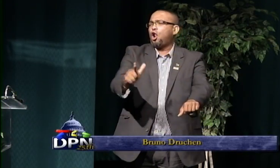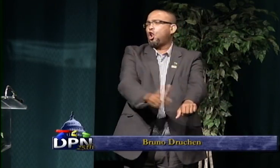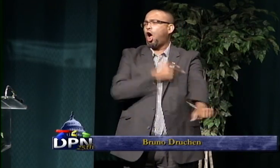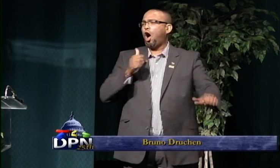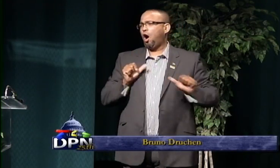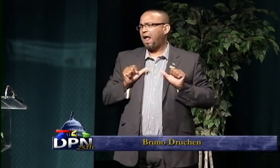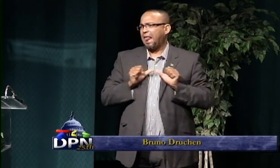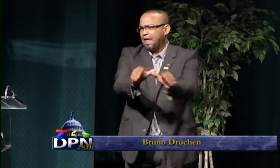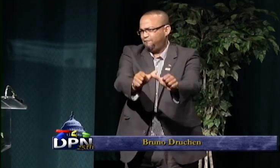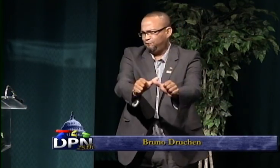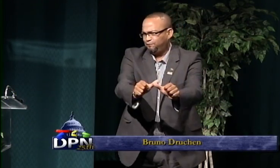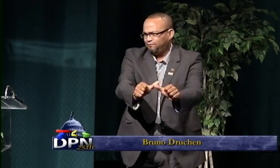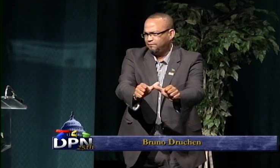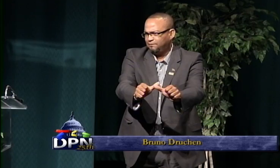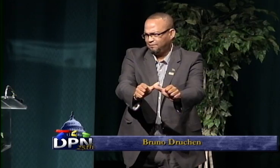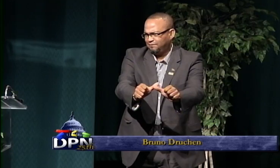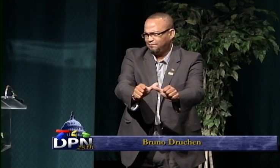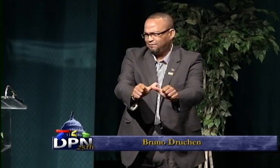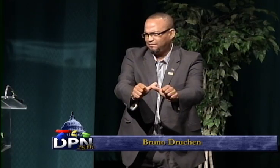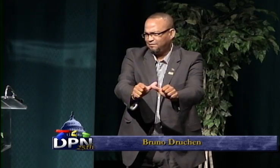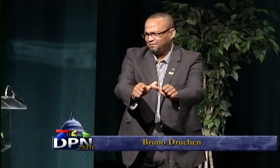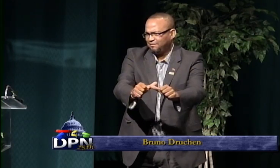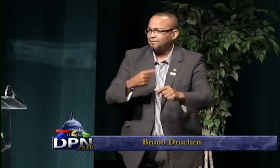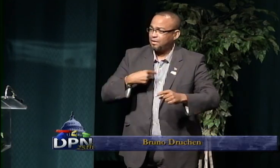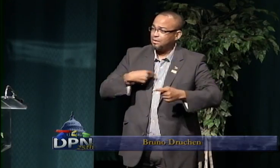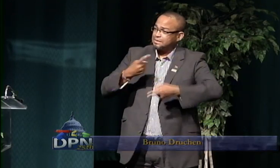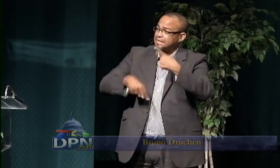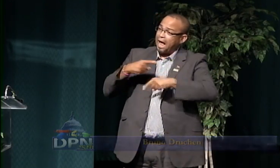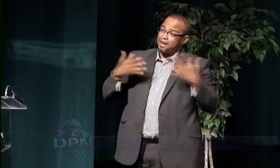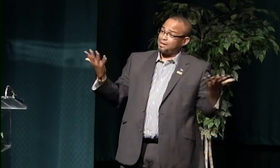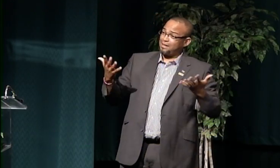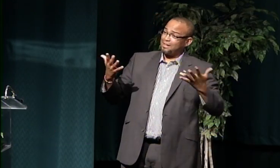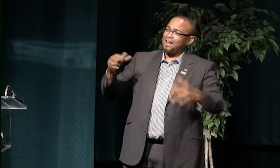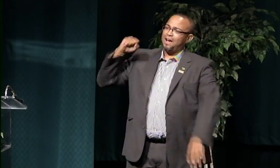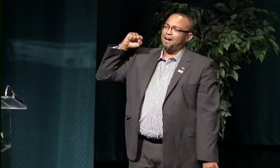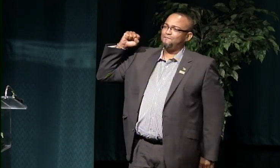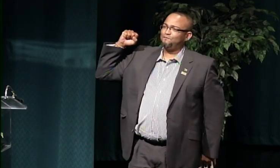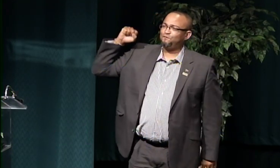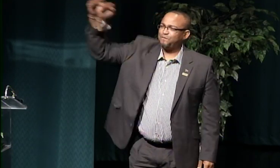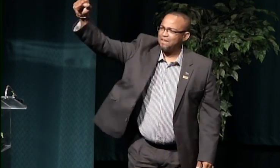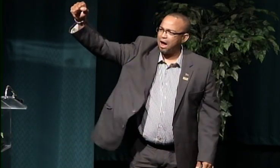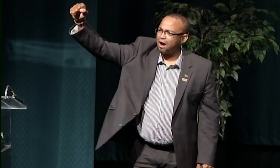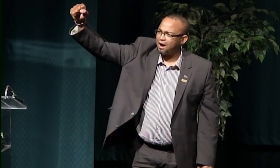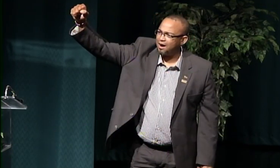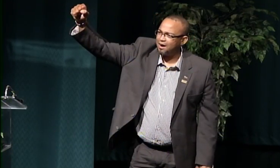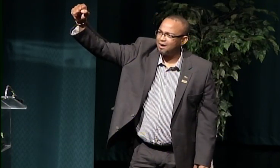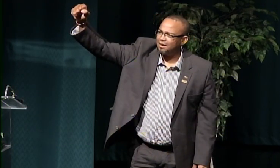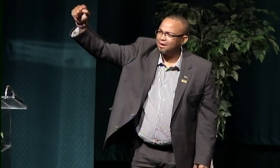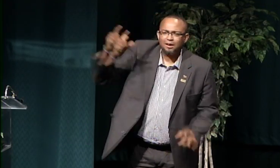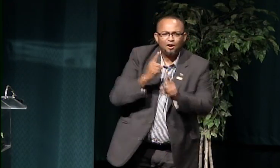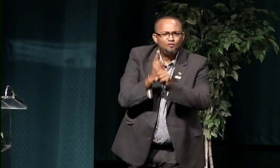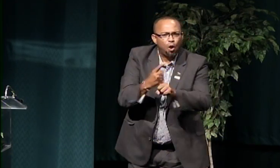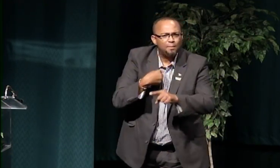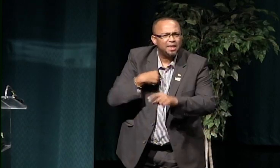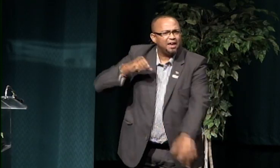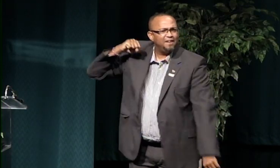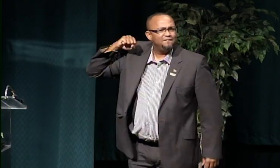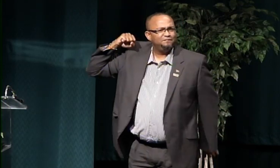And it means "long life." This is the sign. Viva!